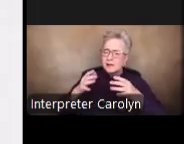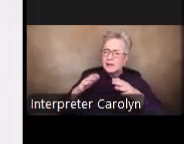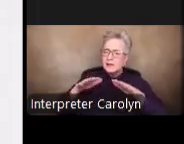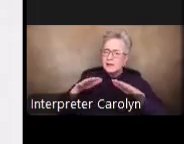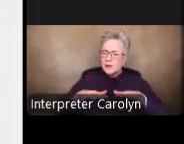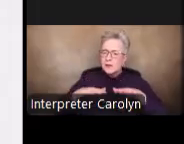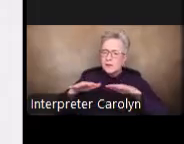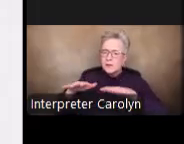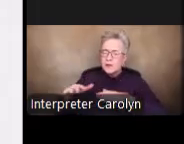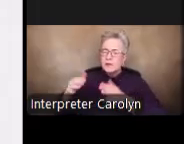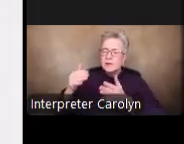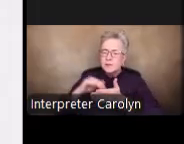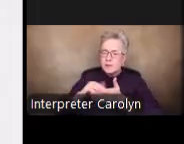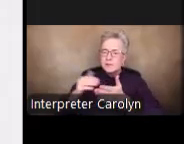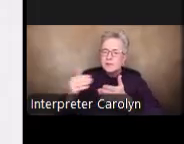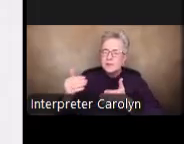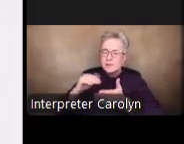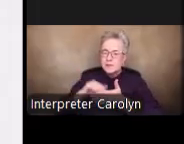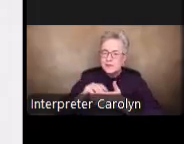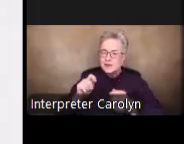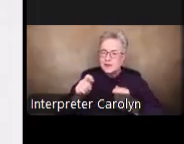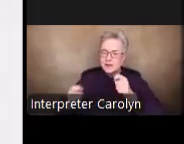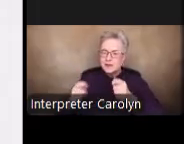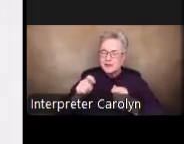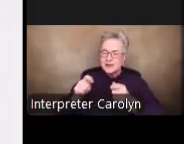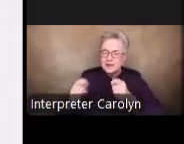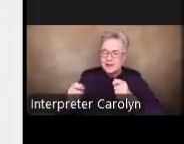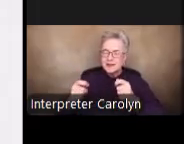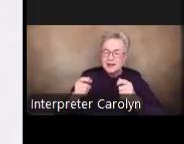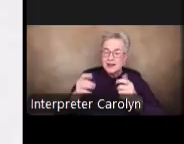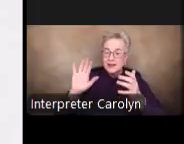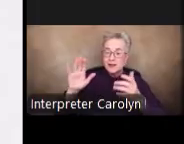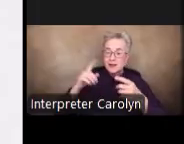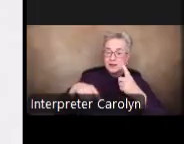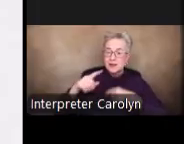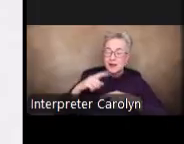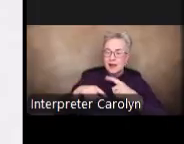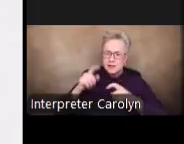conversations, where there's changes in speed and size of signs and facial expressions.